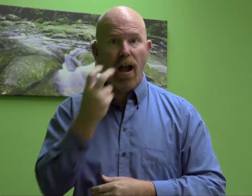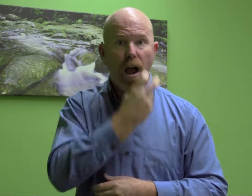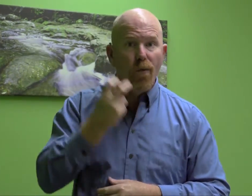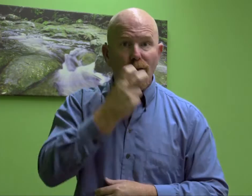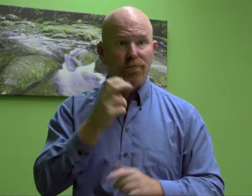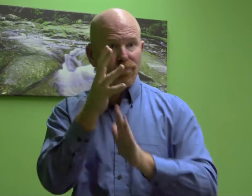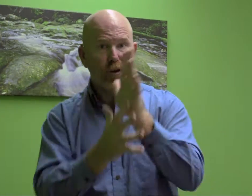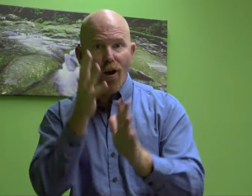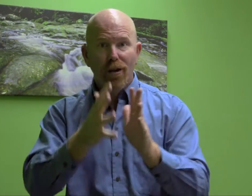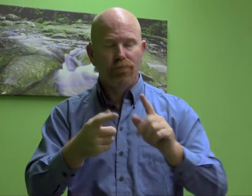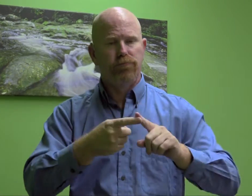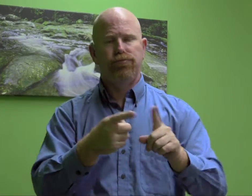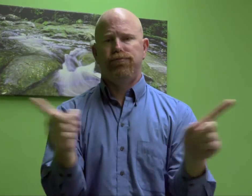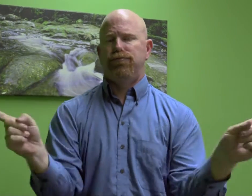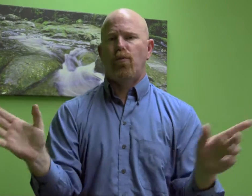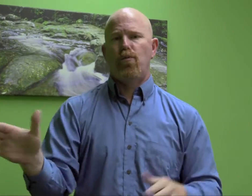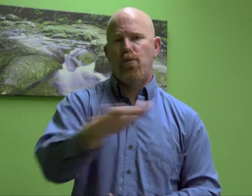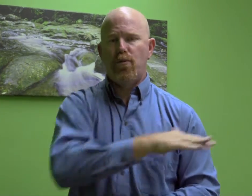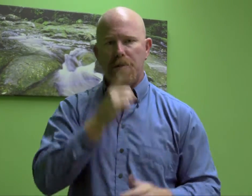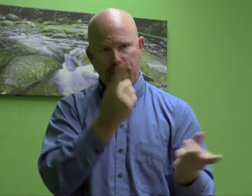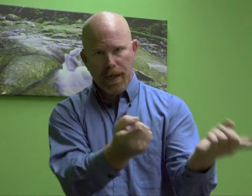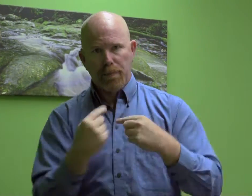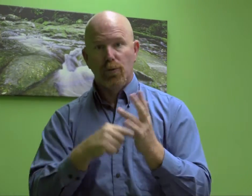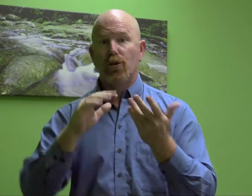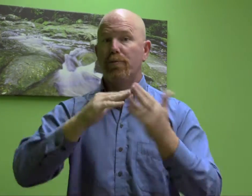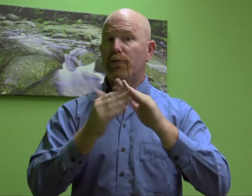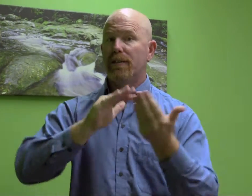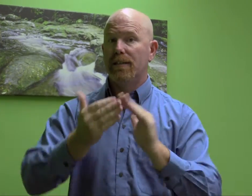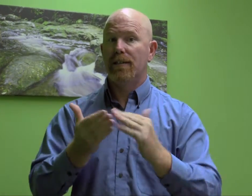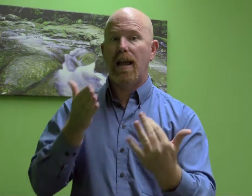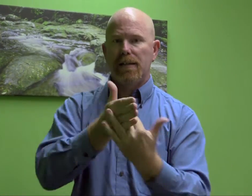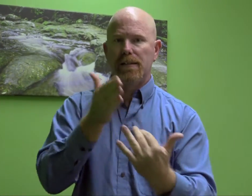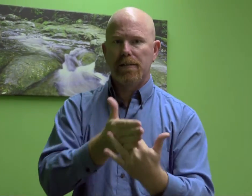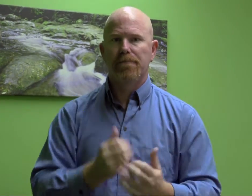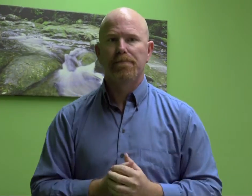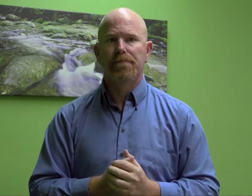oral, signing deaf people. Anybody can come into community access.